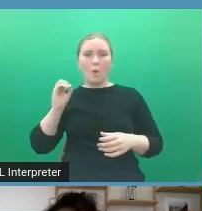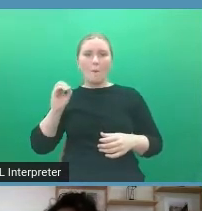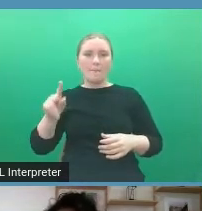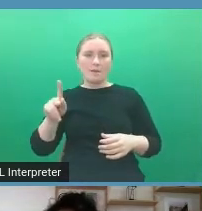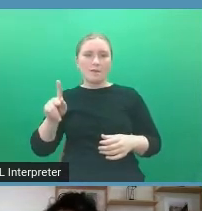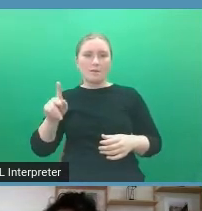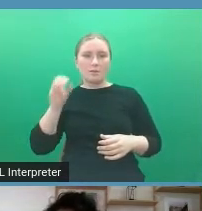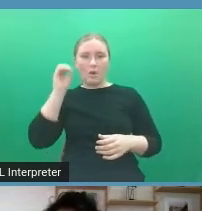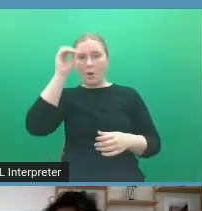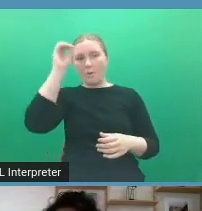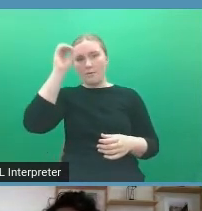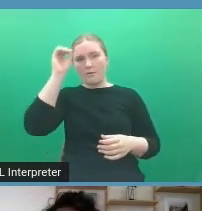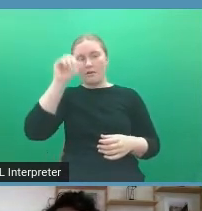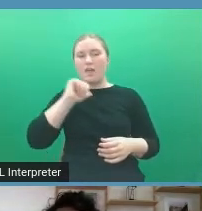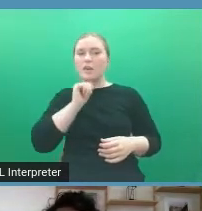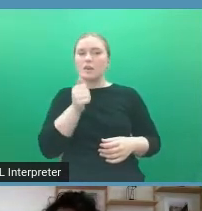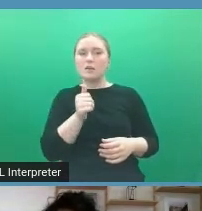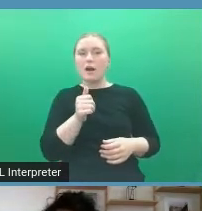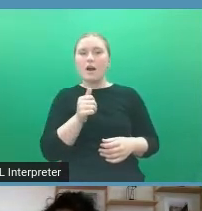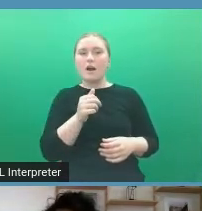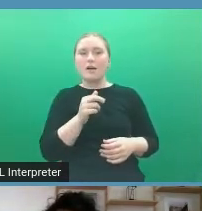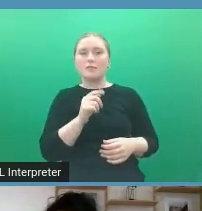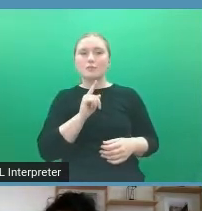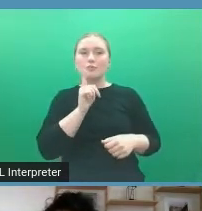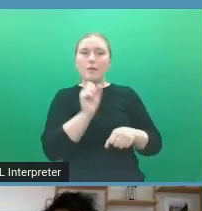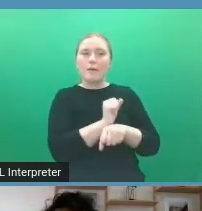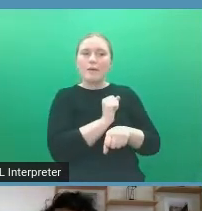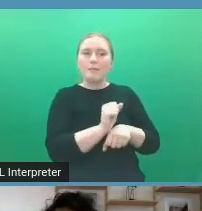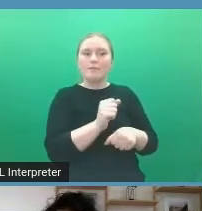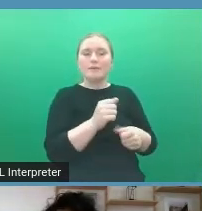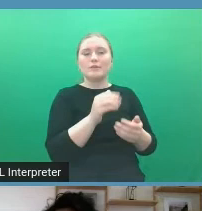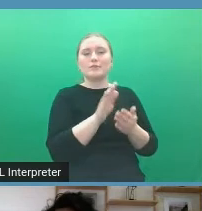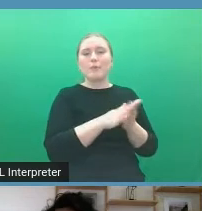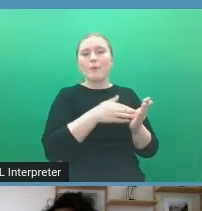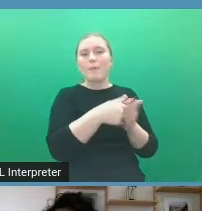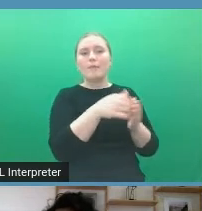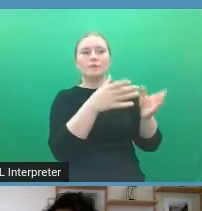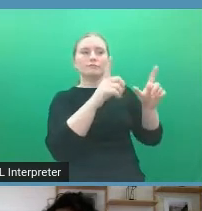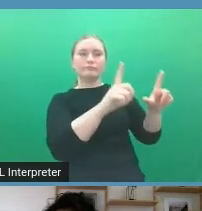them actually on a meeting we had this morning Sina remarked like you know he and I had no idea